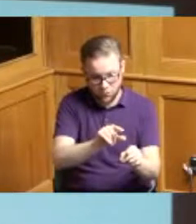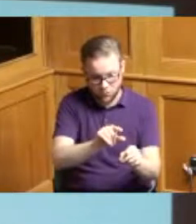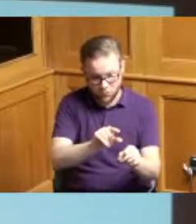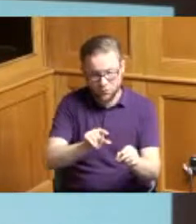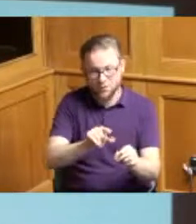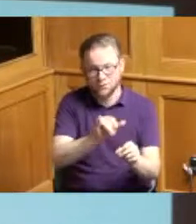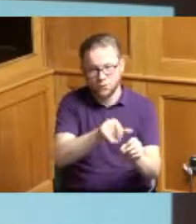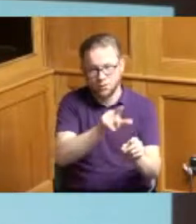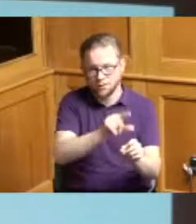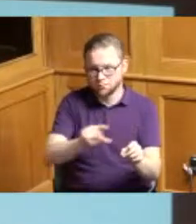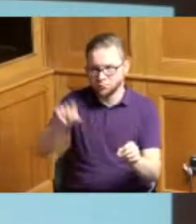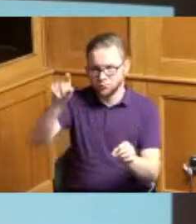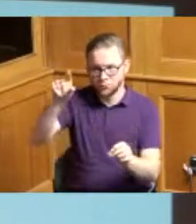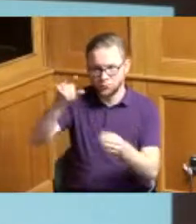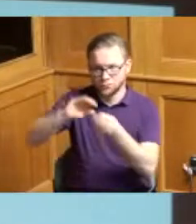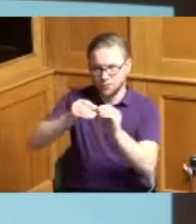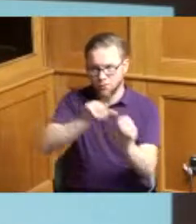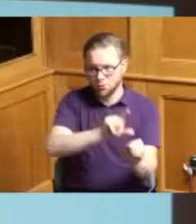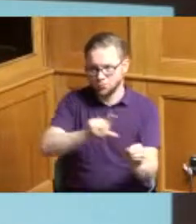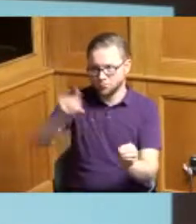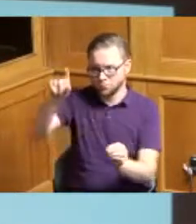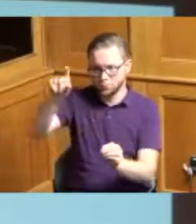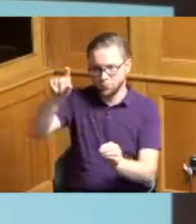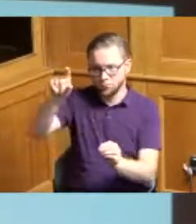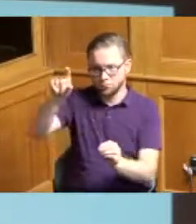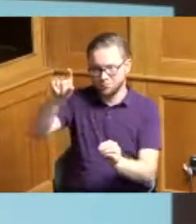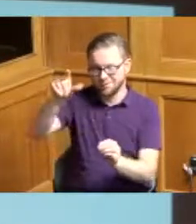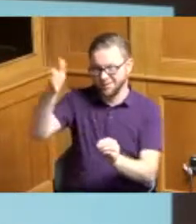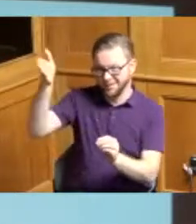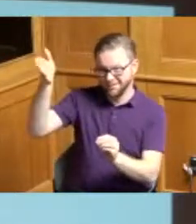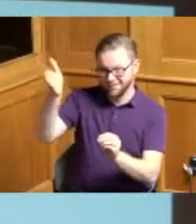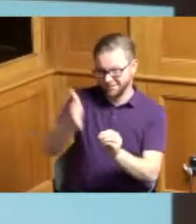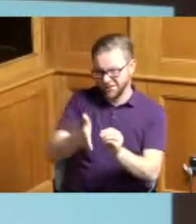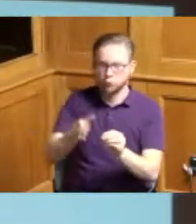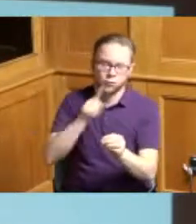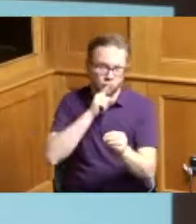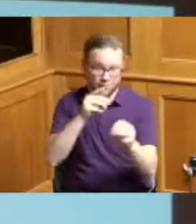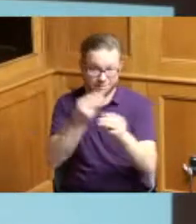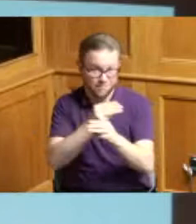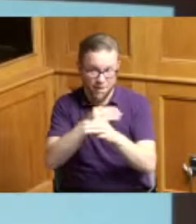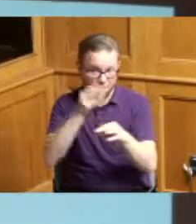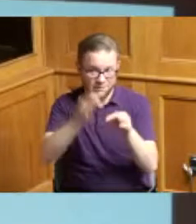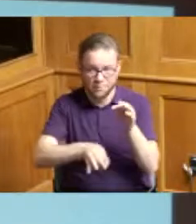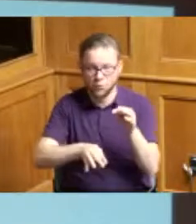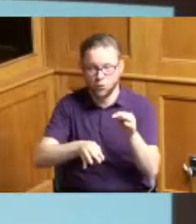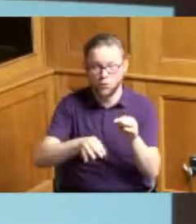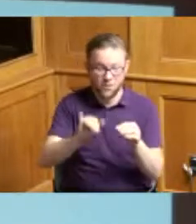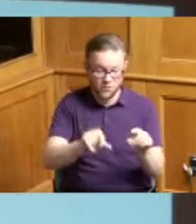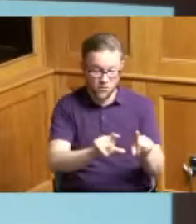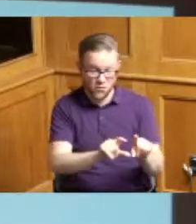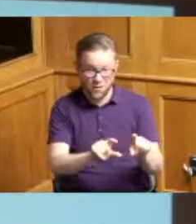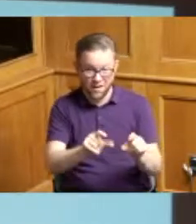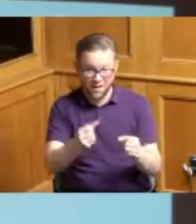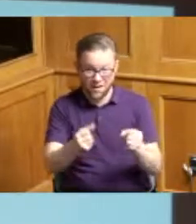for essentially a a mathematical equation which is you know that's how much revenue we need to